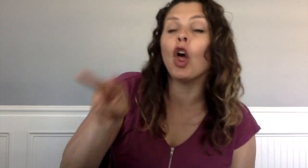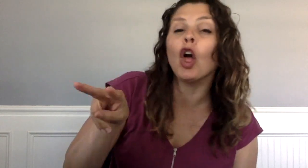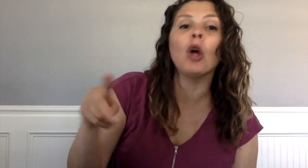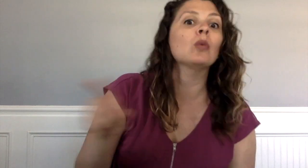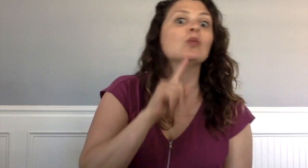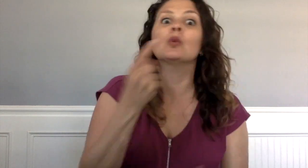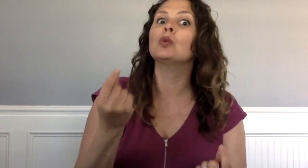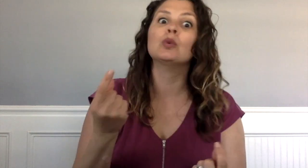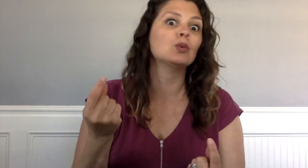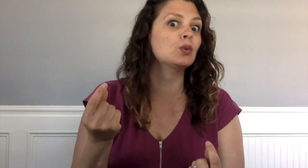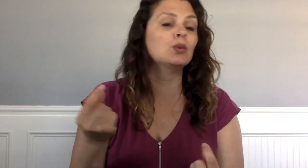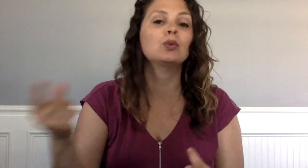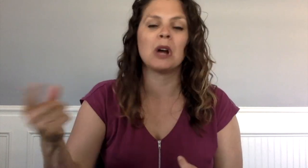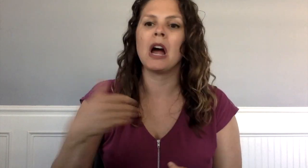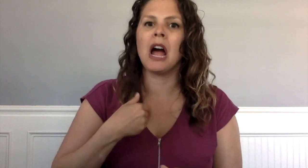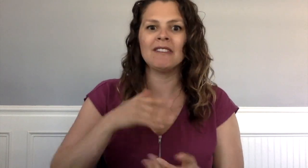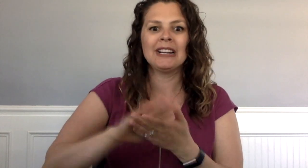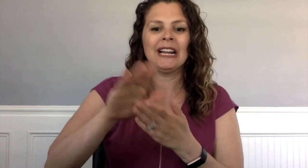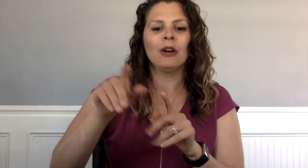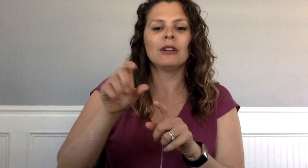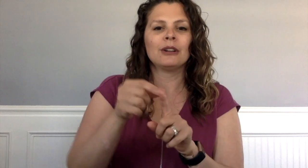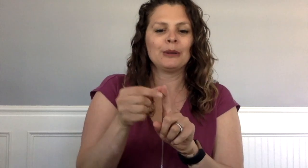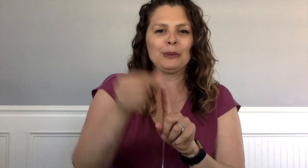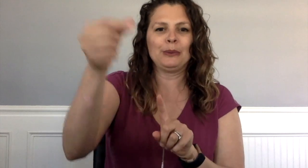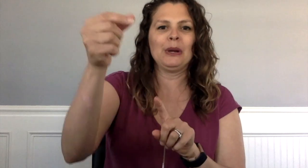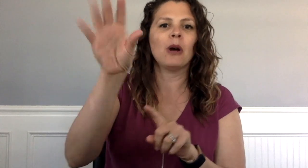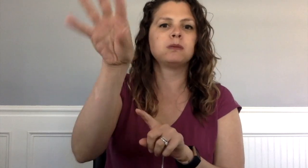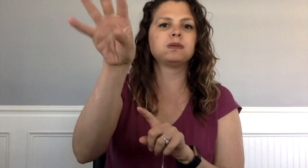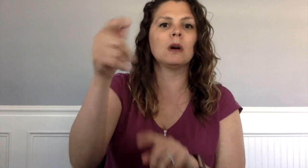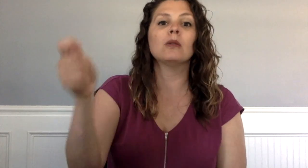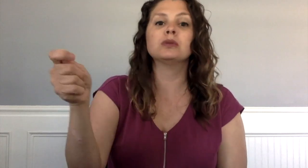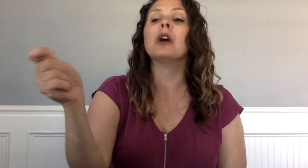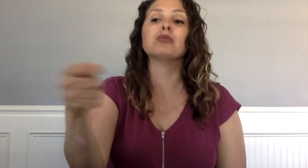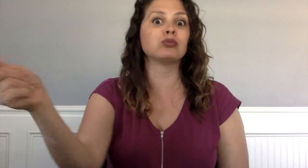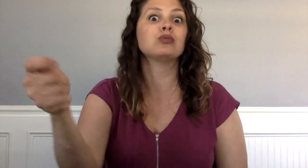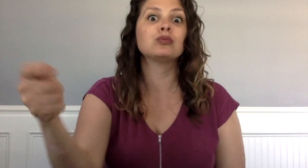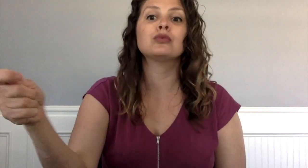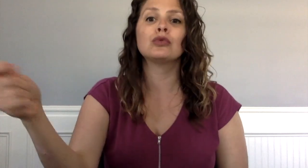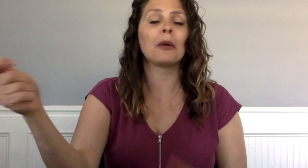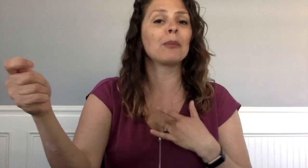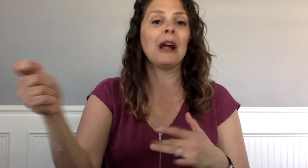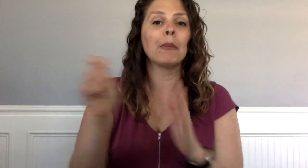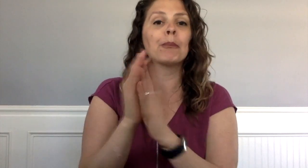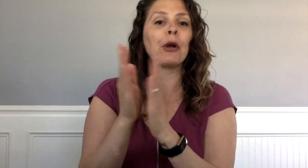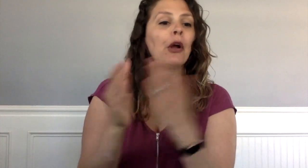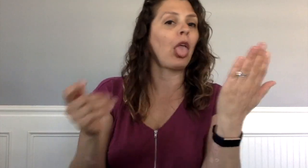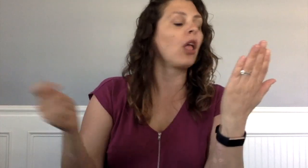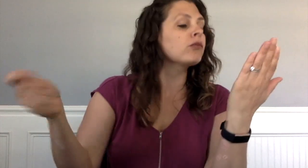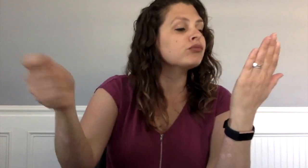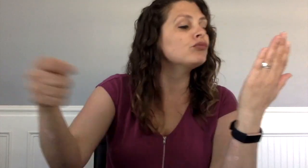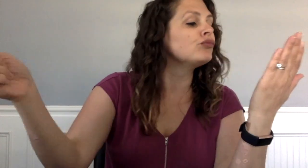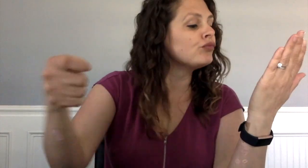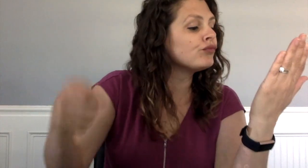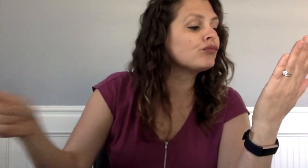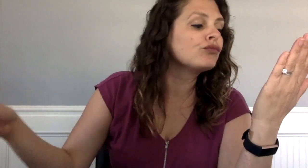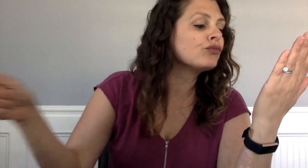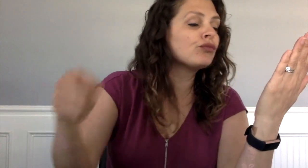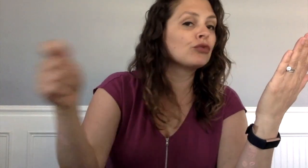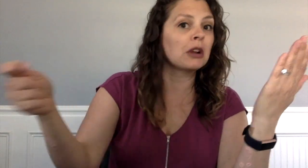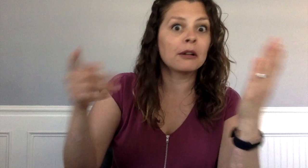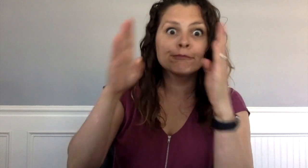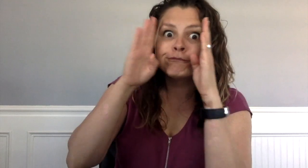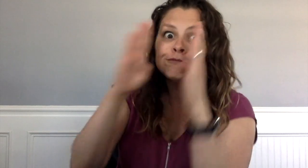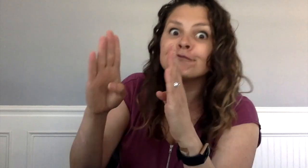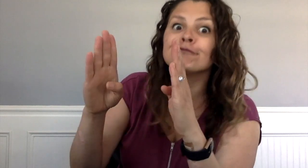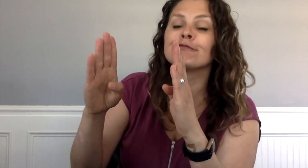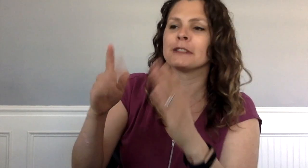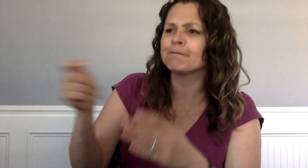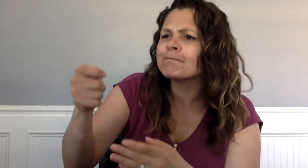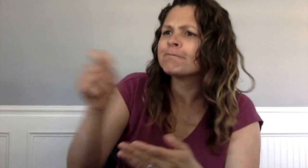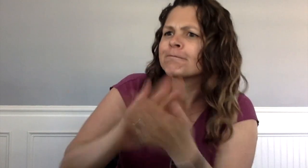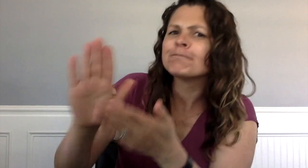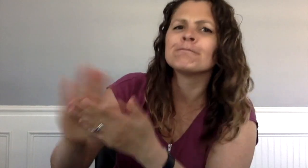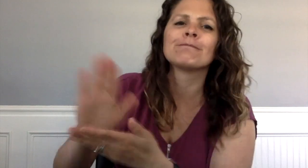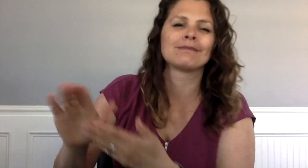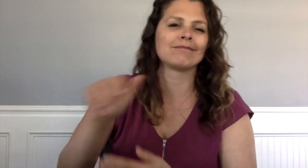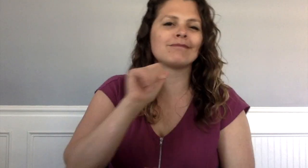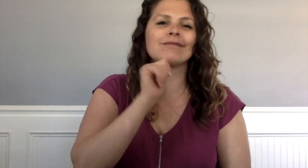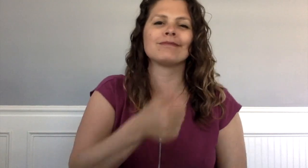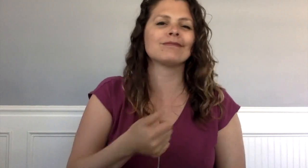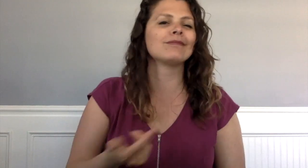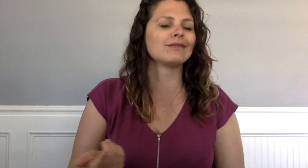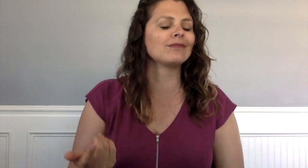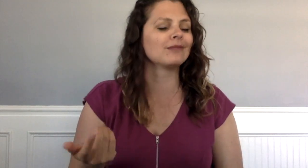But, look closely, she did so with a duster while reading a book, being distracted.